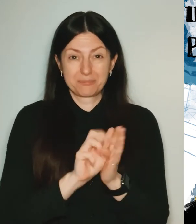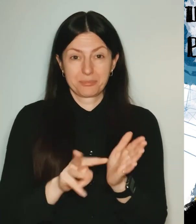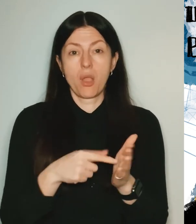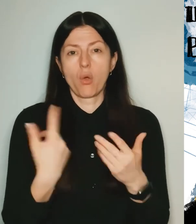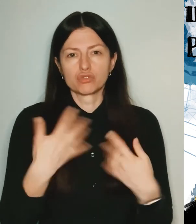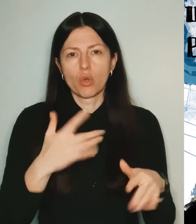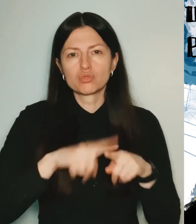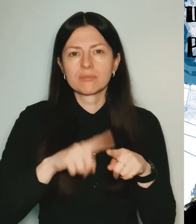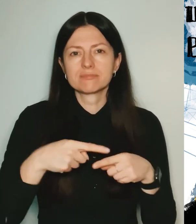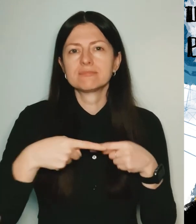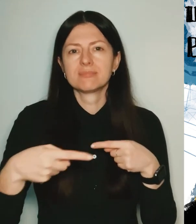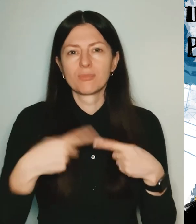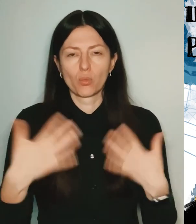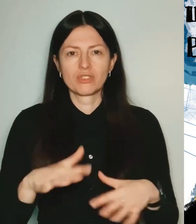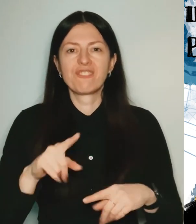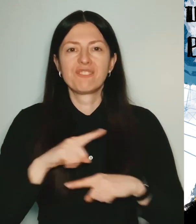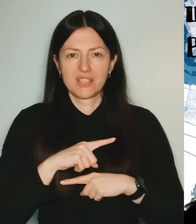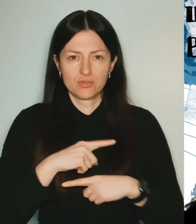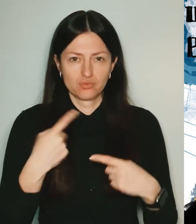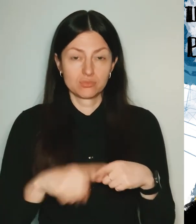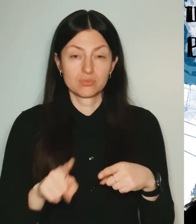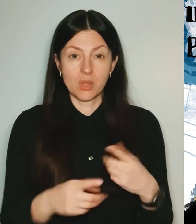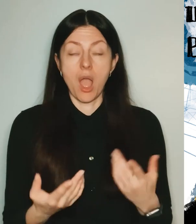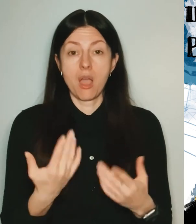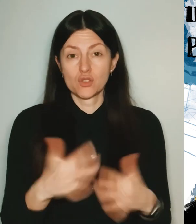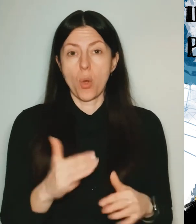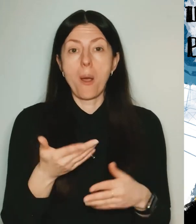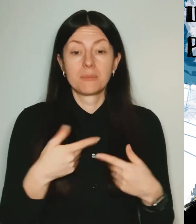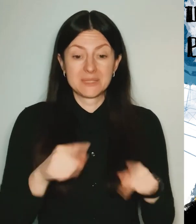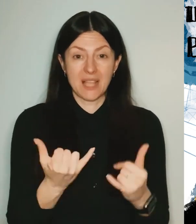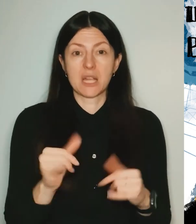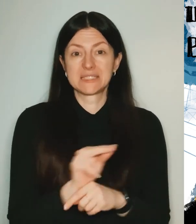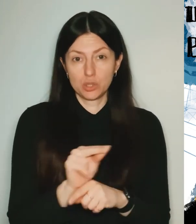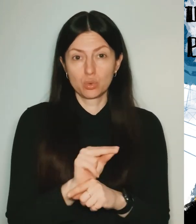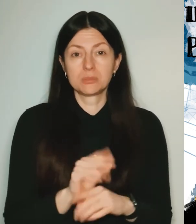We are already getting the treatment which means there is only victory ahead.